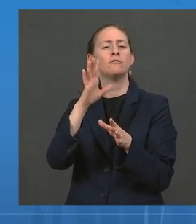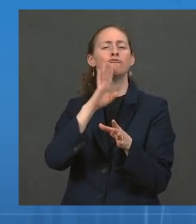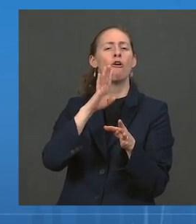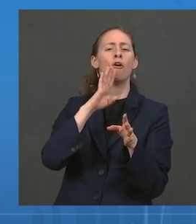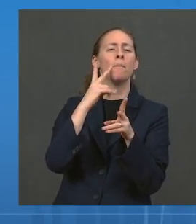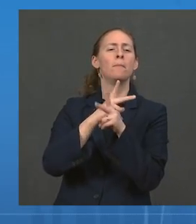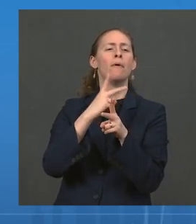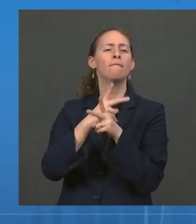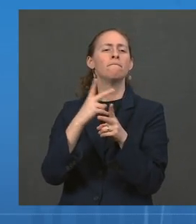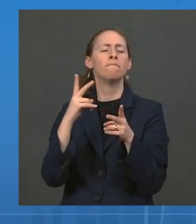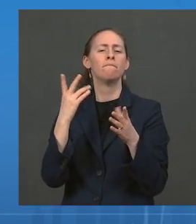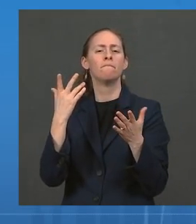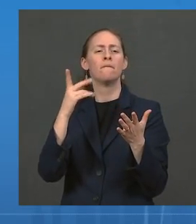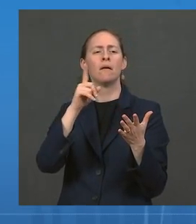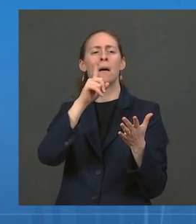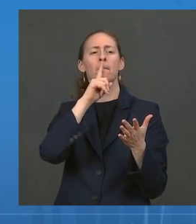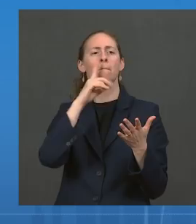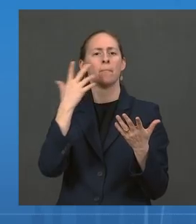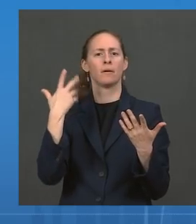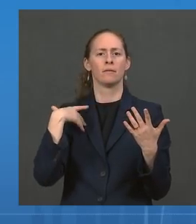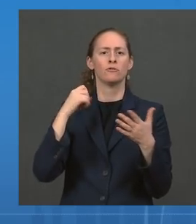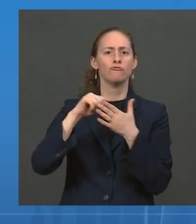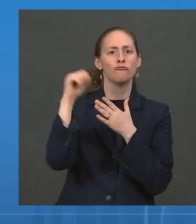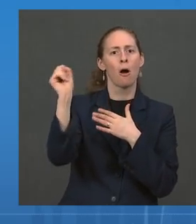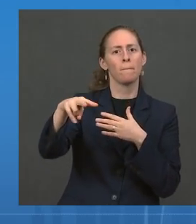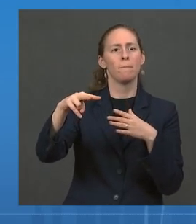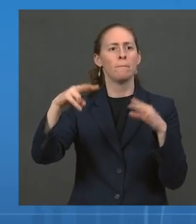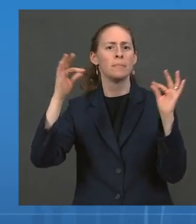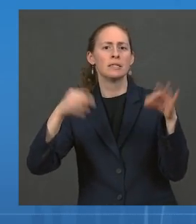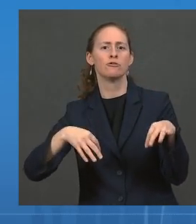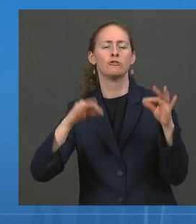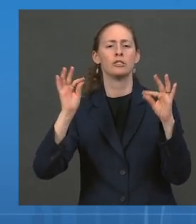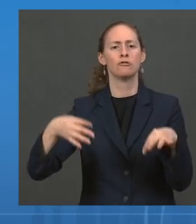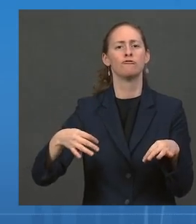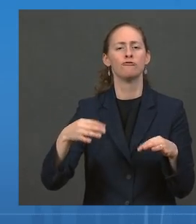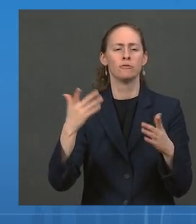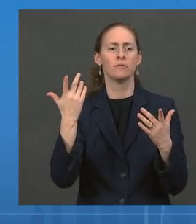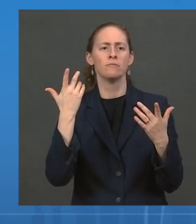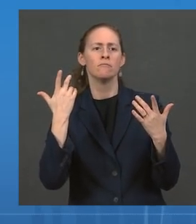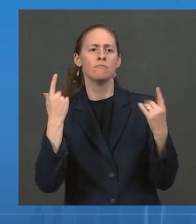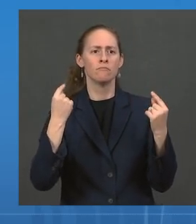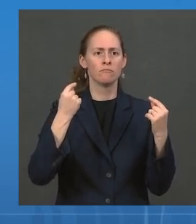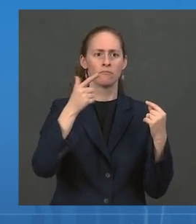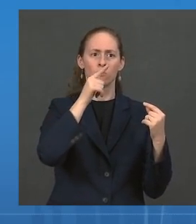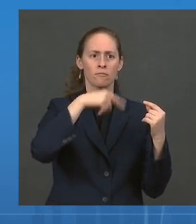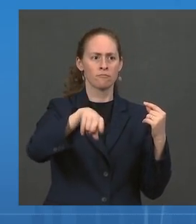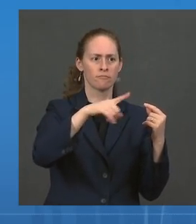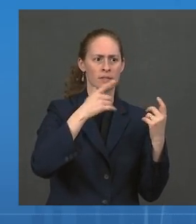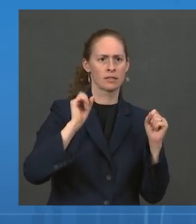a distinction between protecting against infection that's symptomatic versus protection